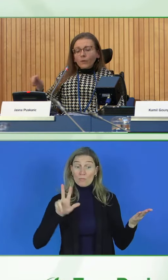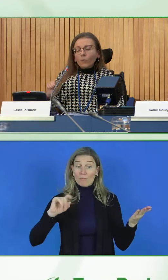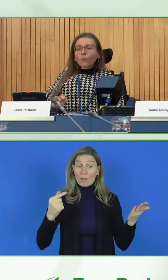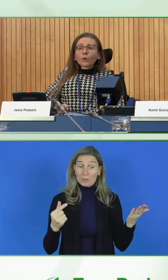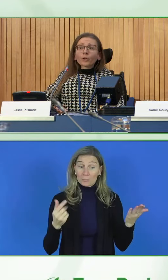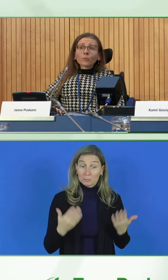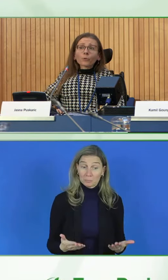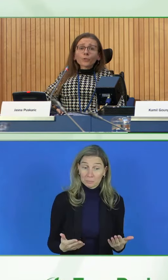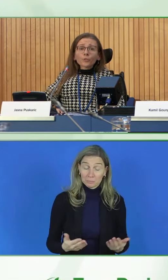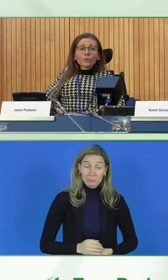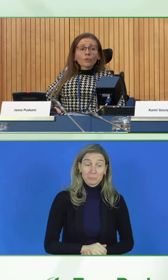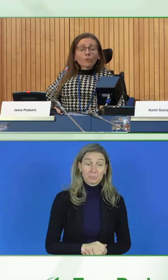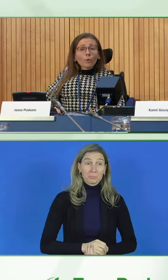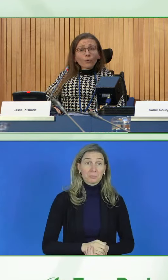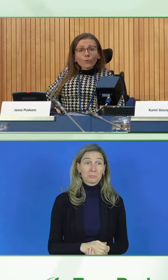More numbers to the growth.